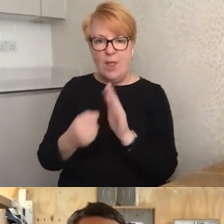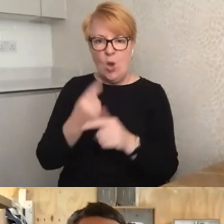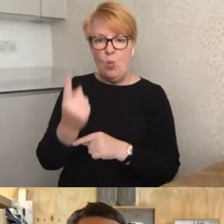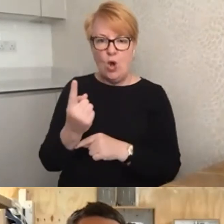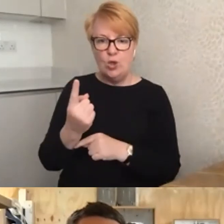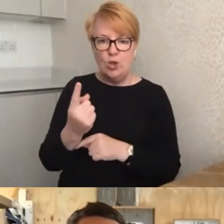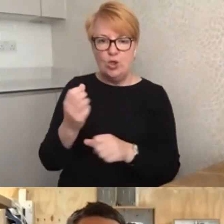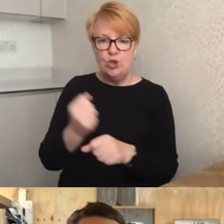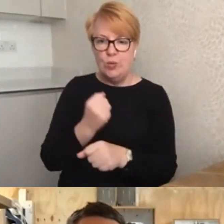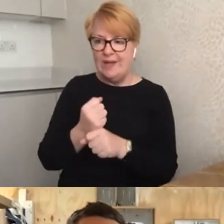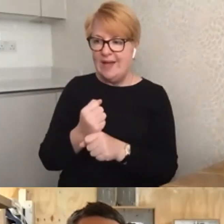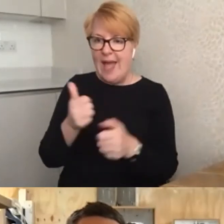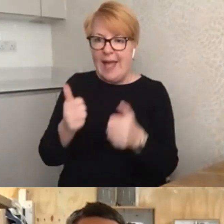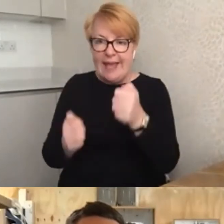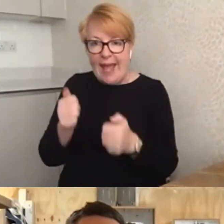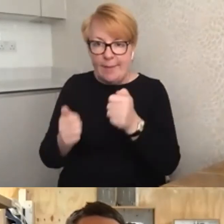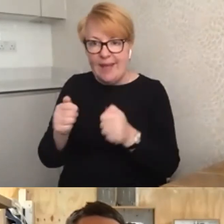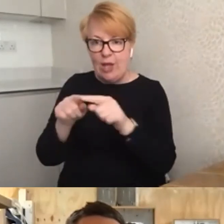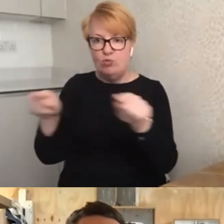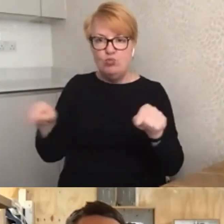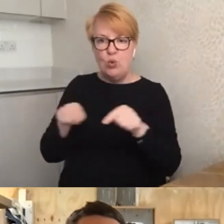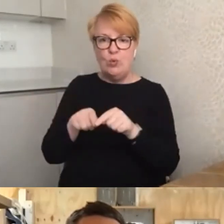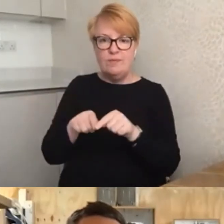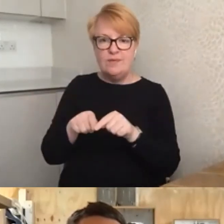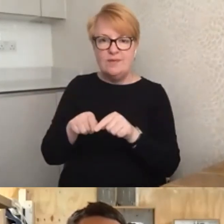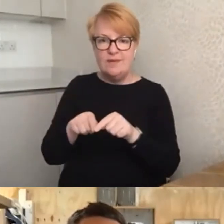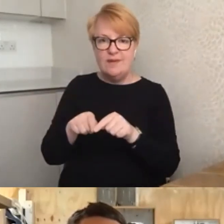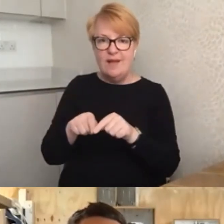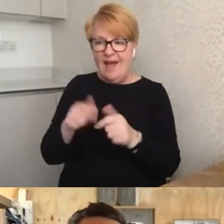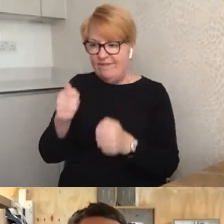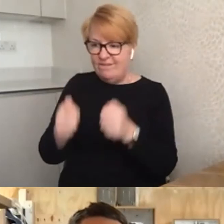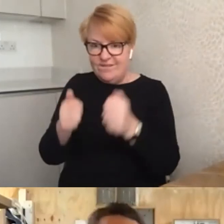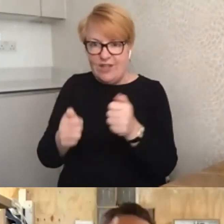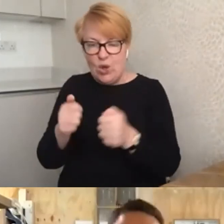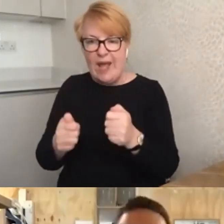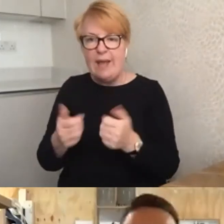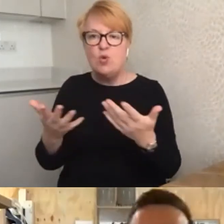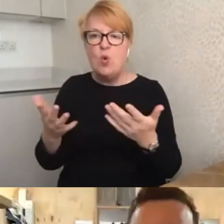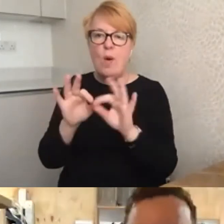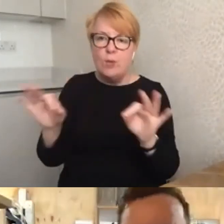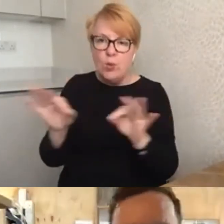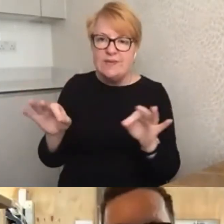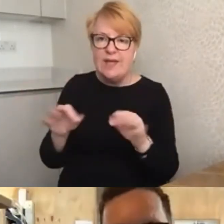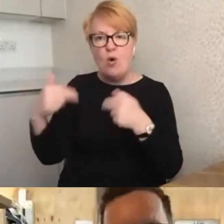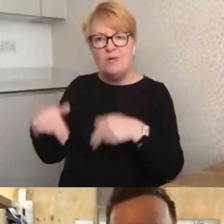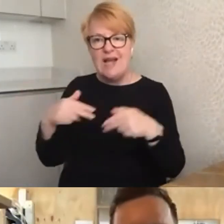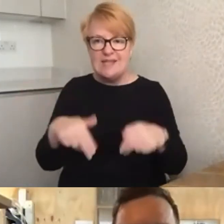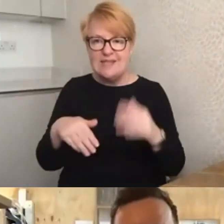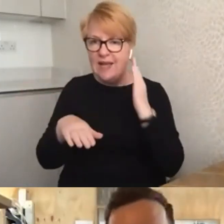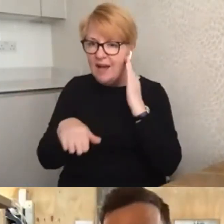Gaming Rooms, as well as video about video games or music or dancing or just hanging out like that,